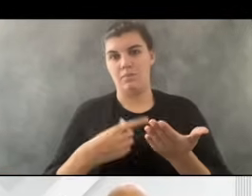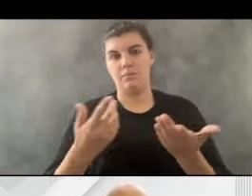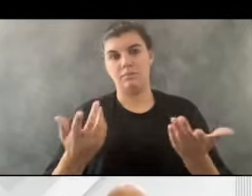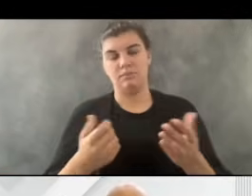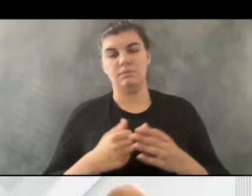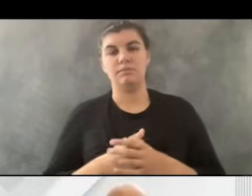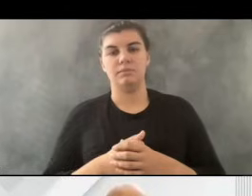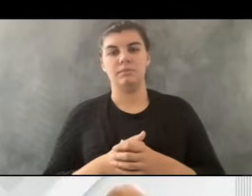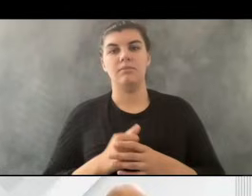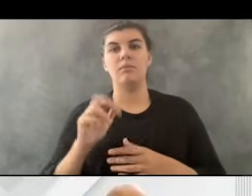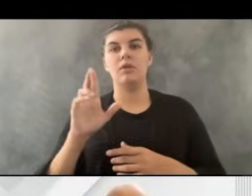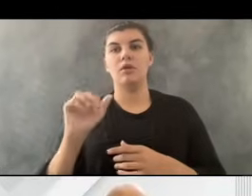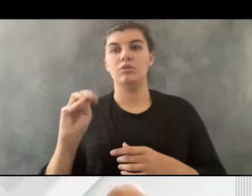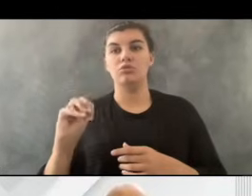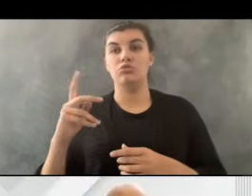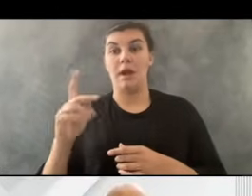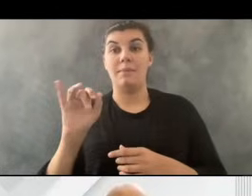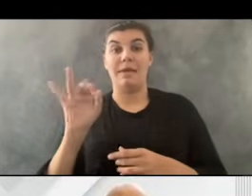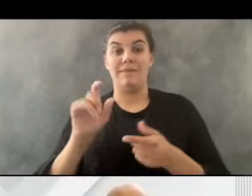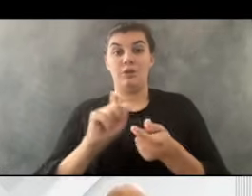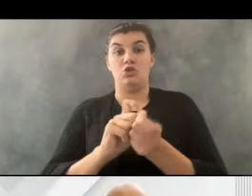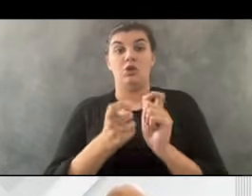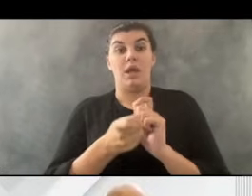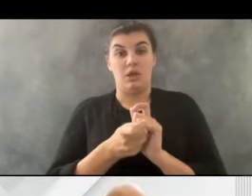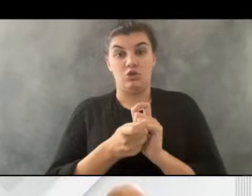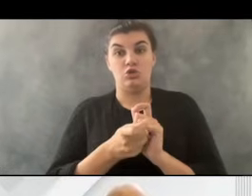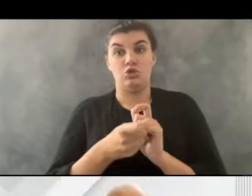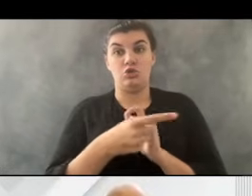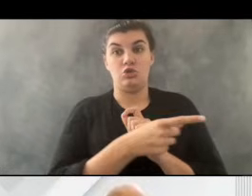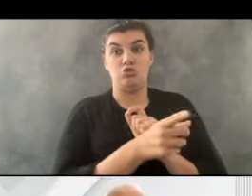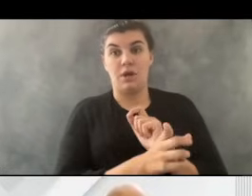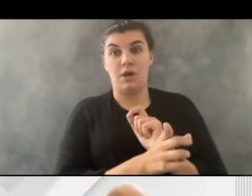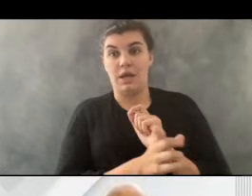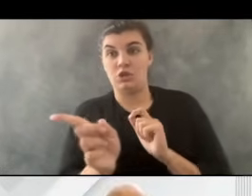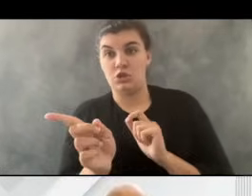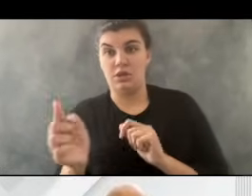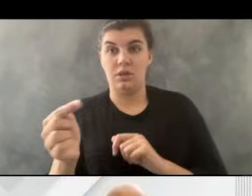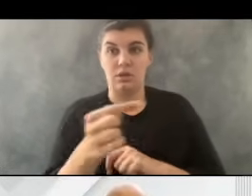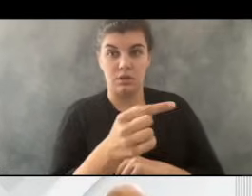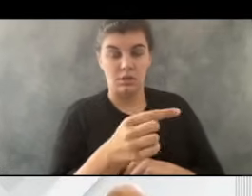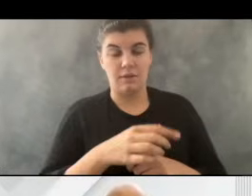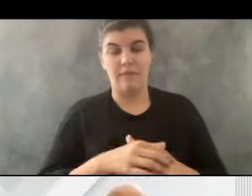ramps that change direction between runs at landings must have a clear